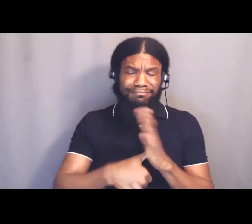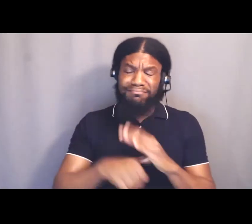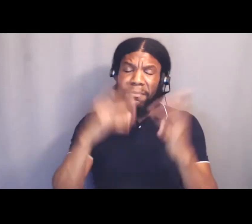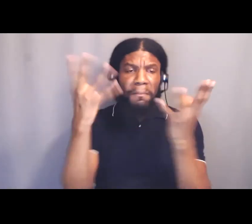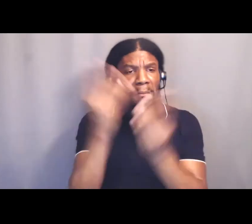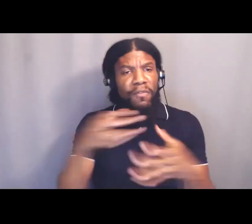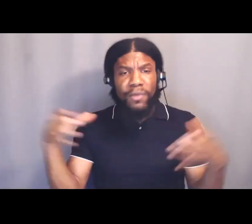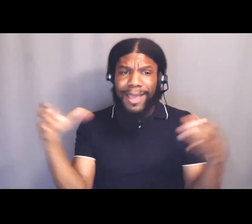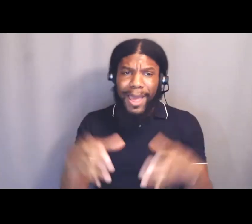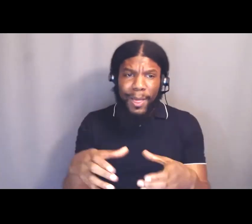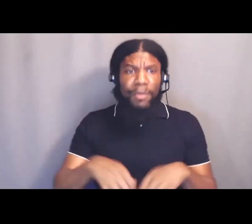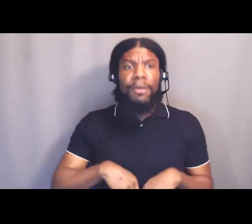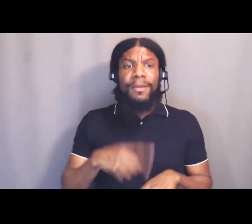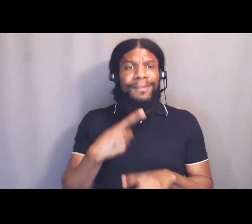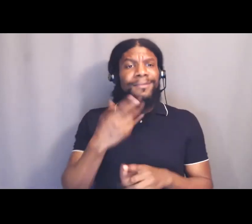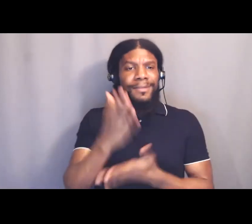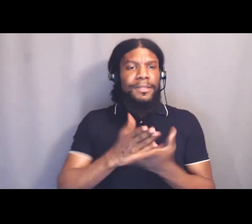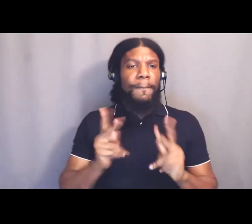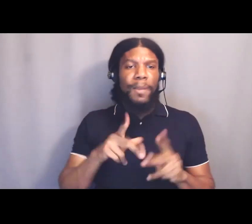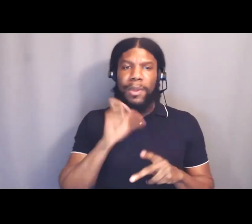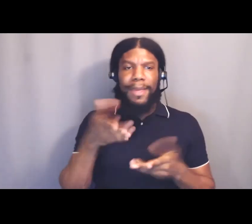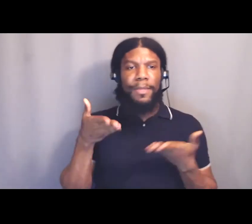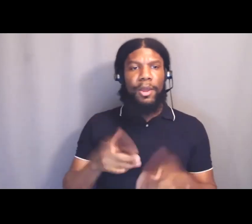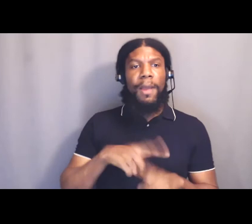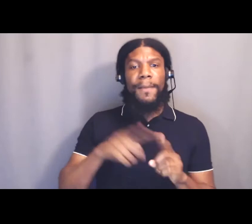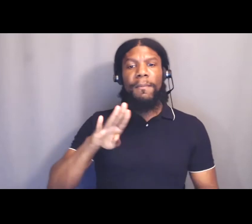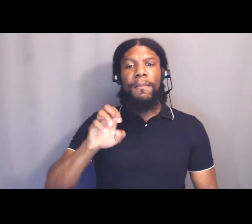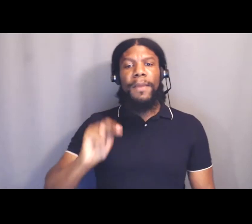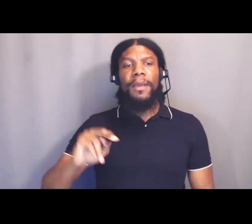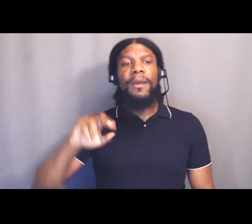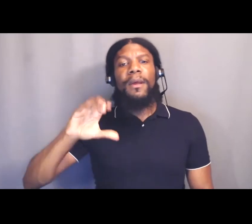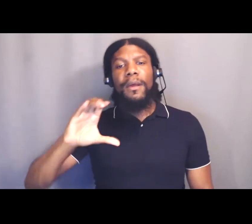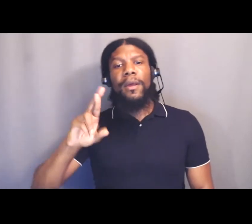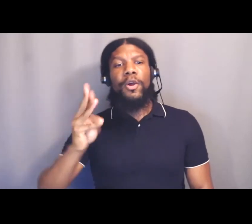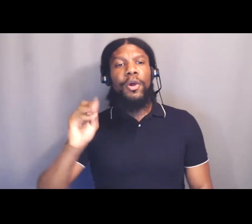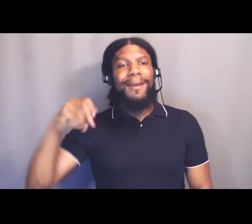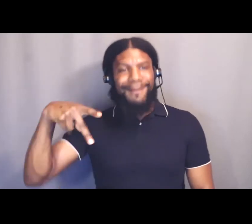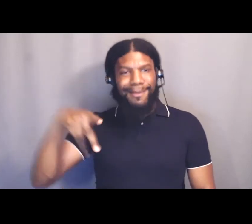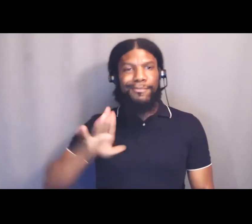who absolutely gets down with activist. He wasn't present because they said